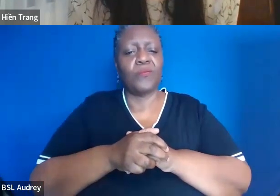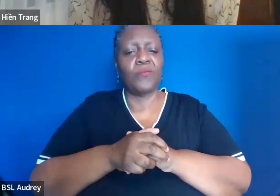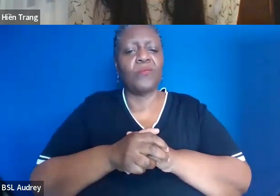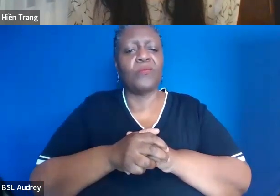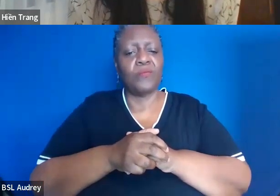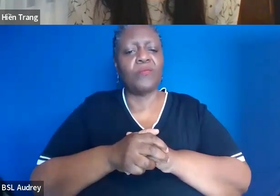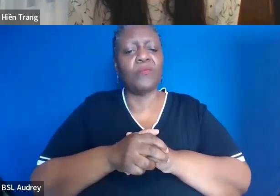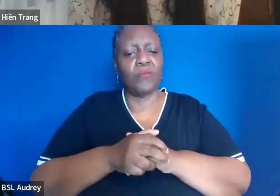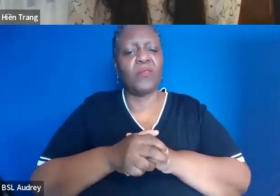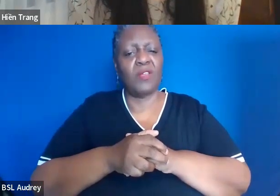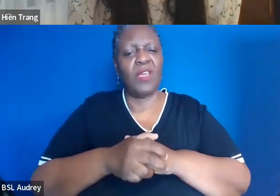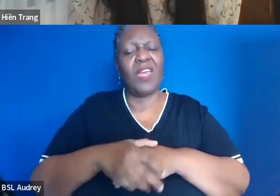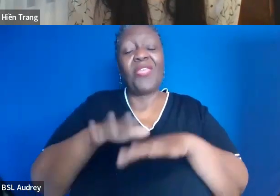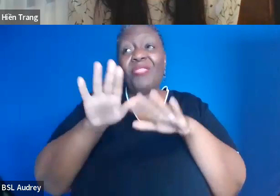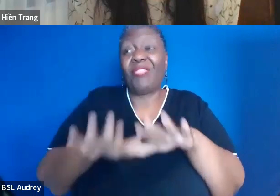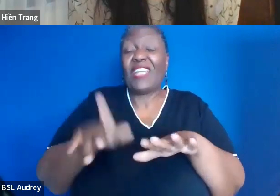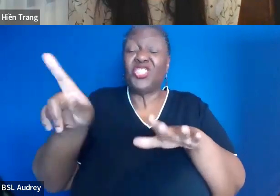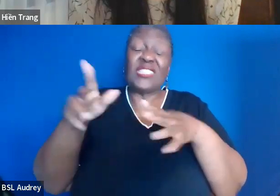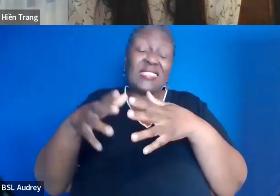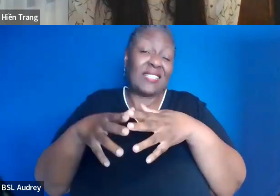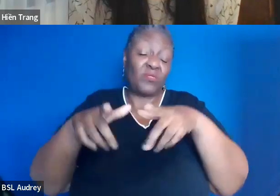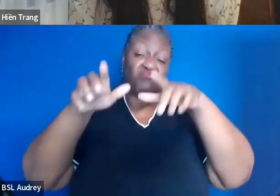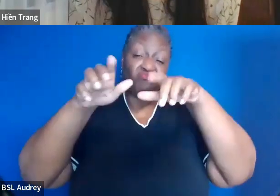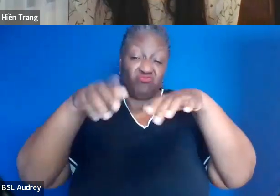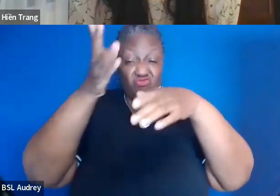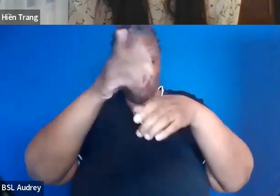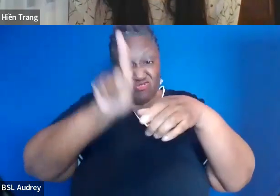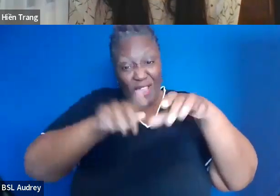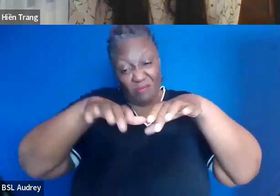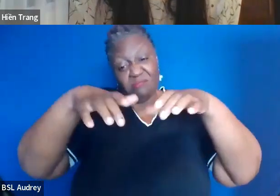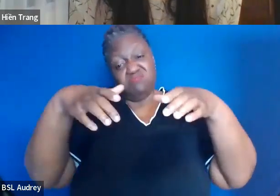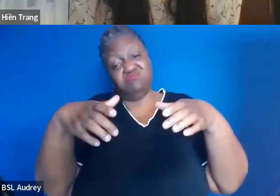um just this natural gaping crack and who knows if that um was where the boulders were